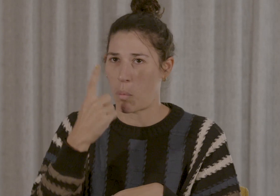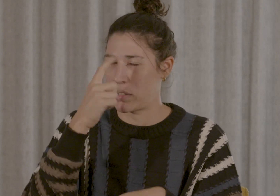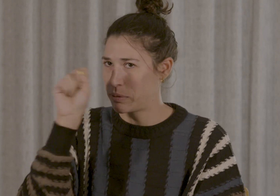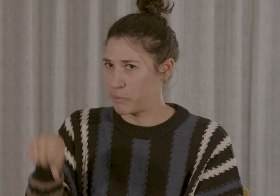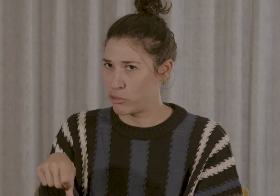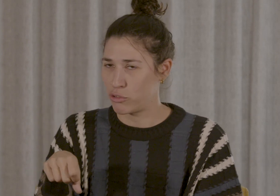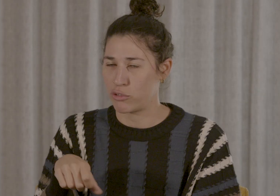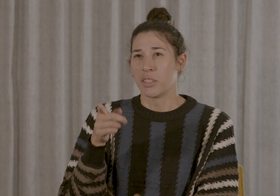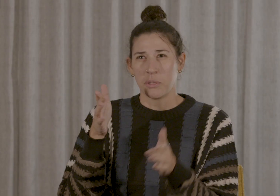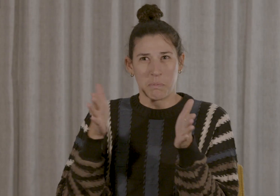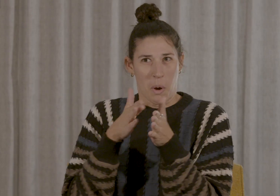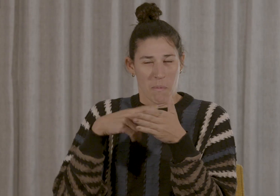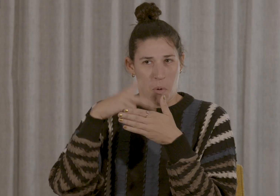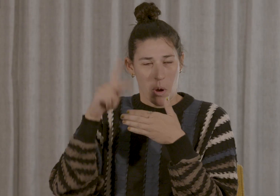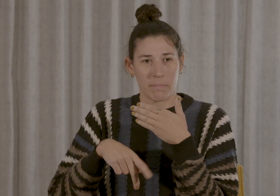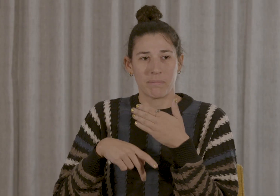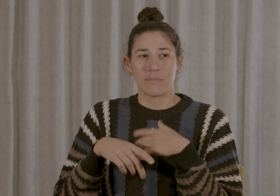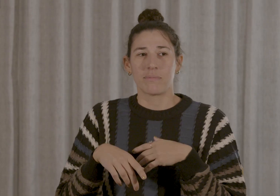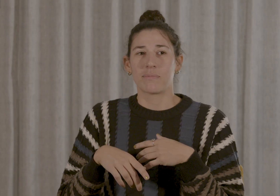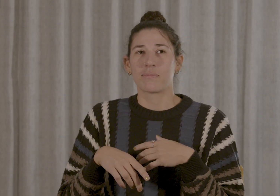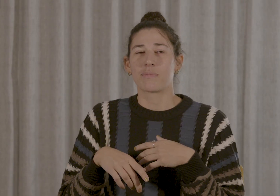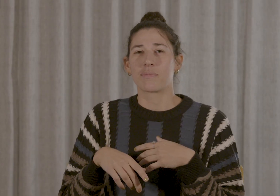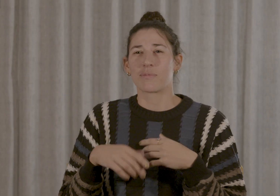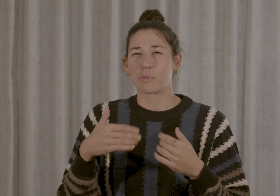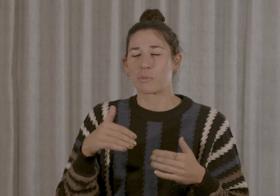for one semester. It was a small program. Whew.